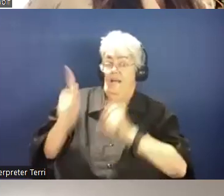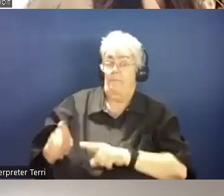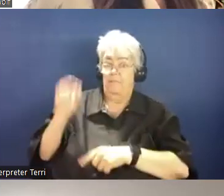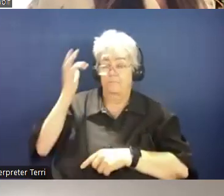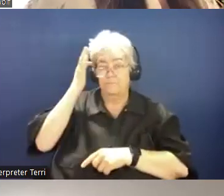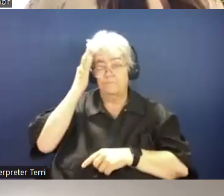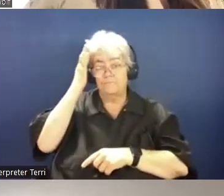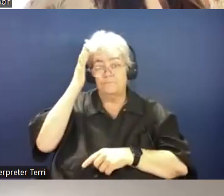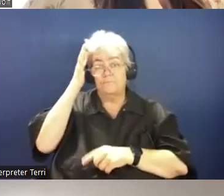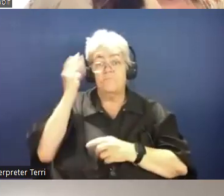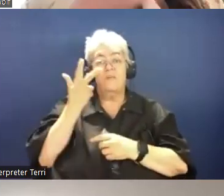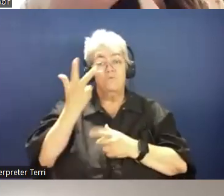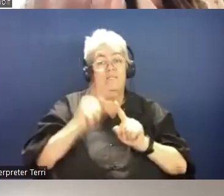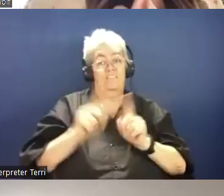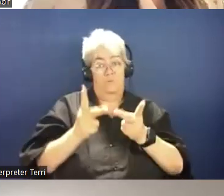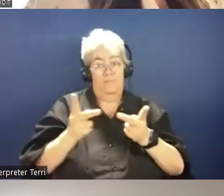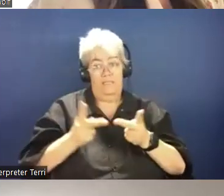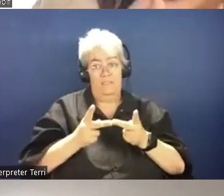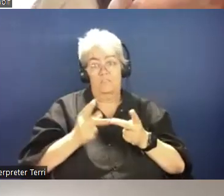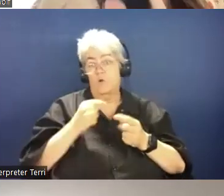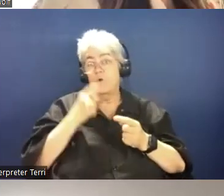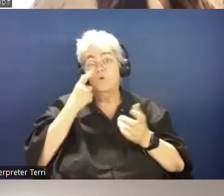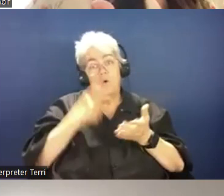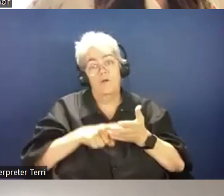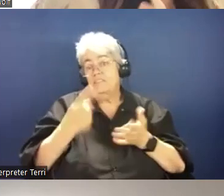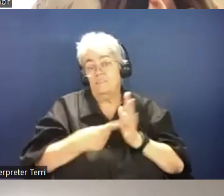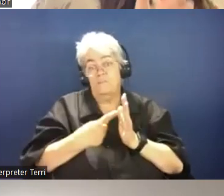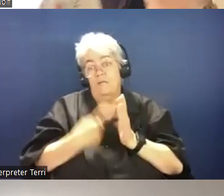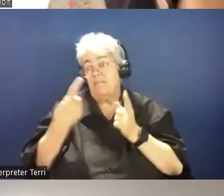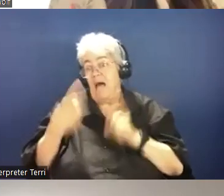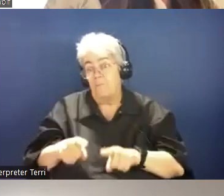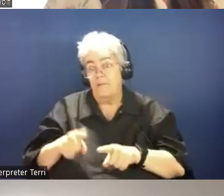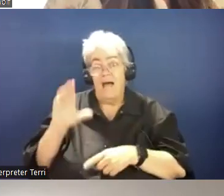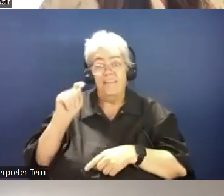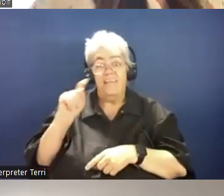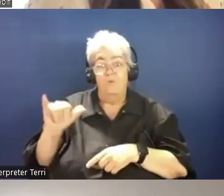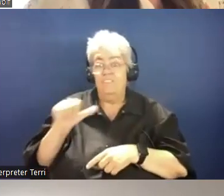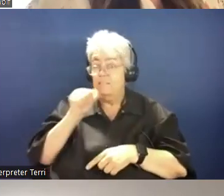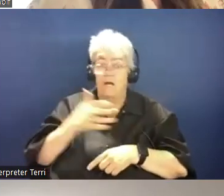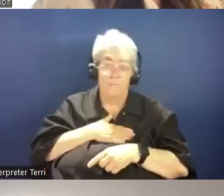access. Noting that sometimes something happens in accounting that's far away from you or makes